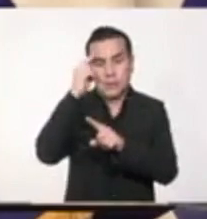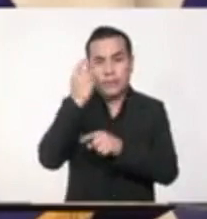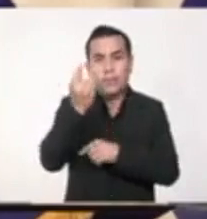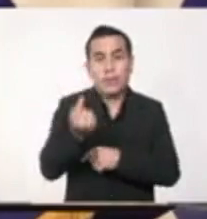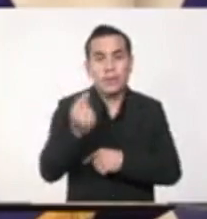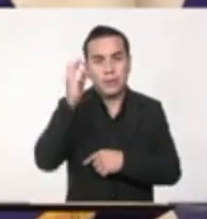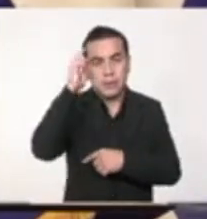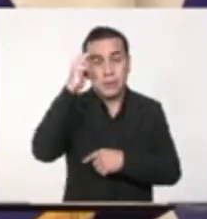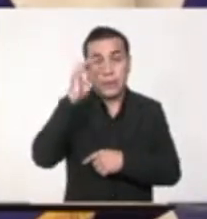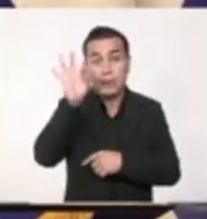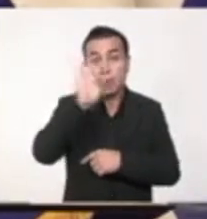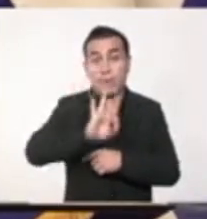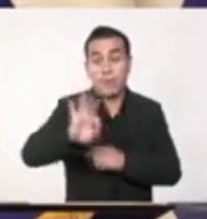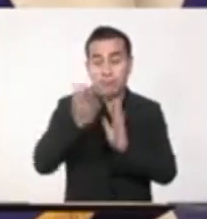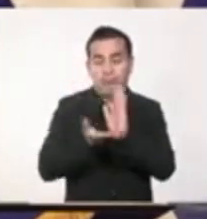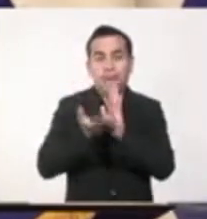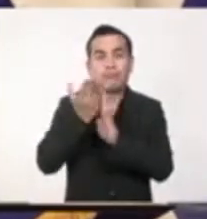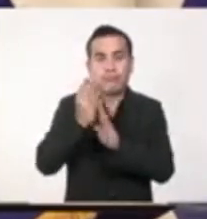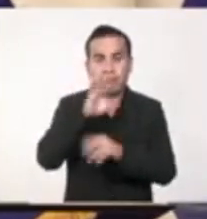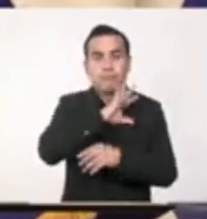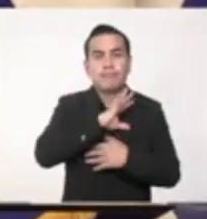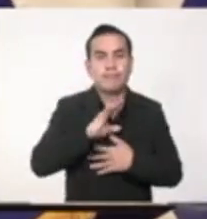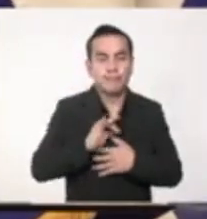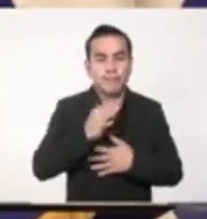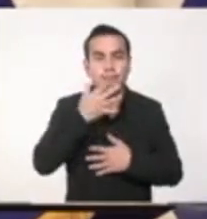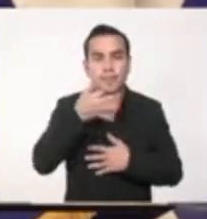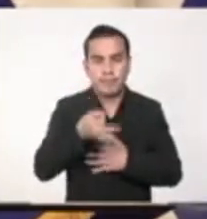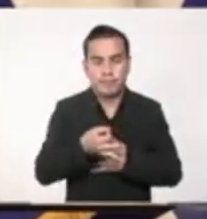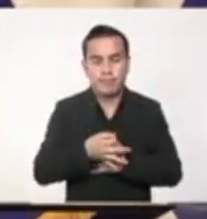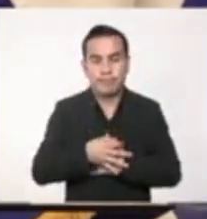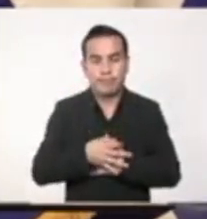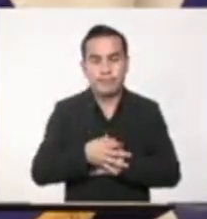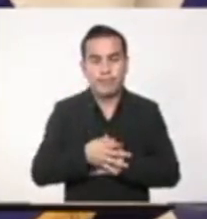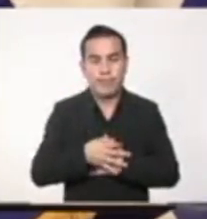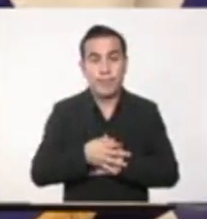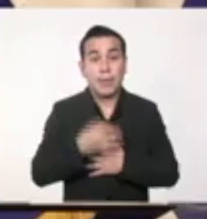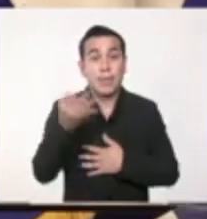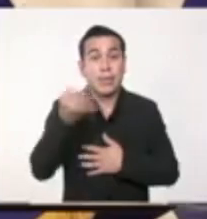country, positive, and we will need the accompaniment of